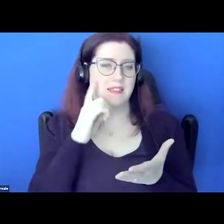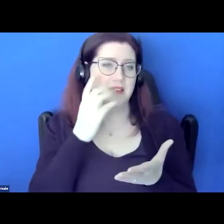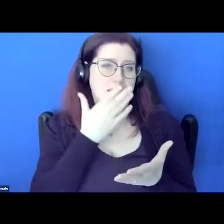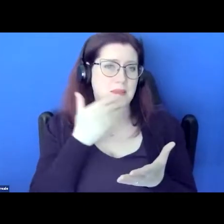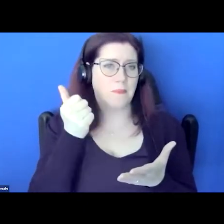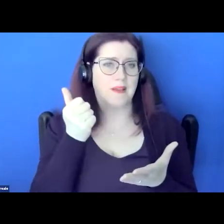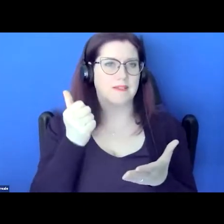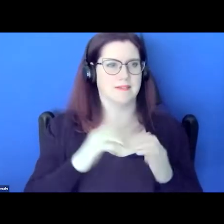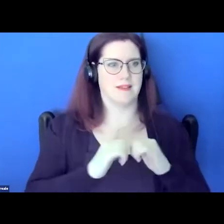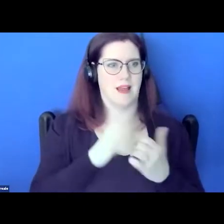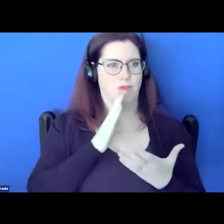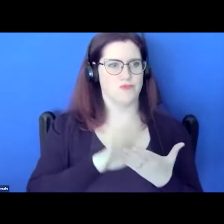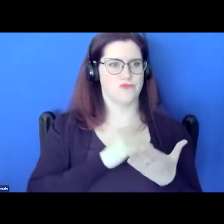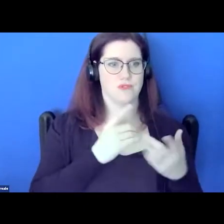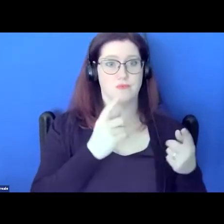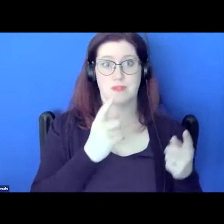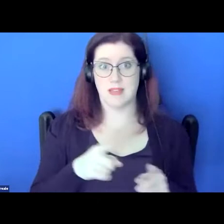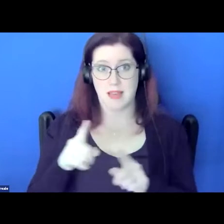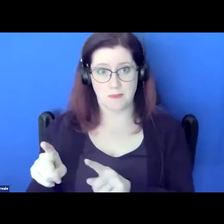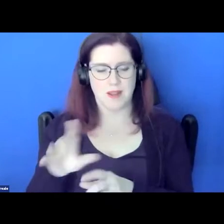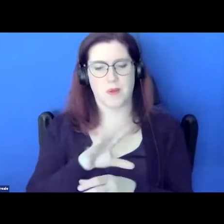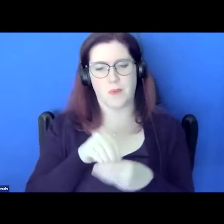to really learn about what's happening within the communities.